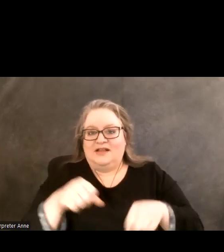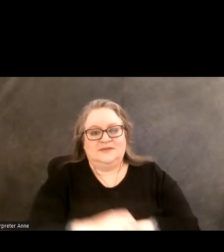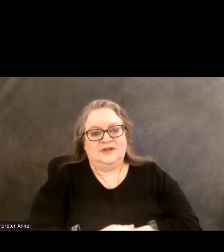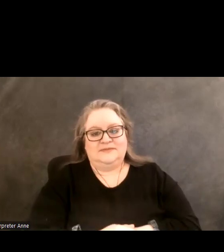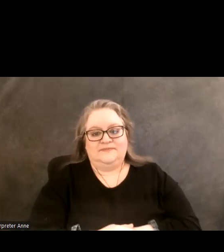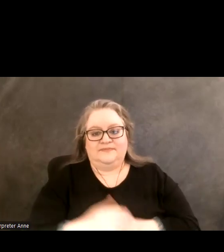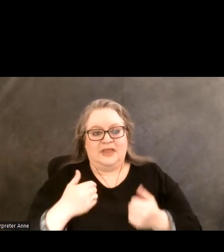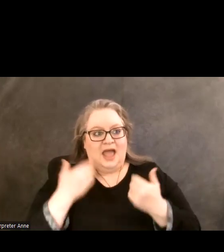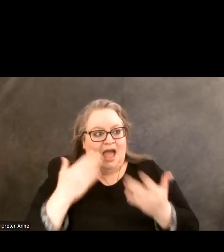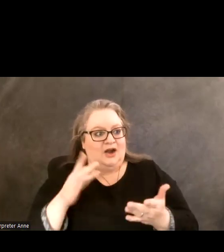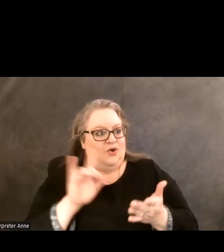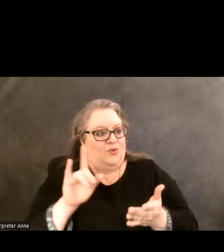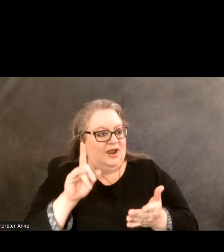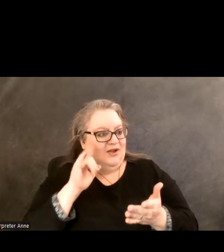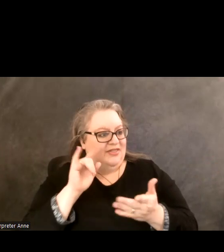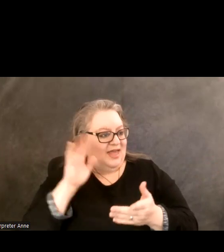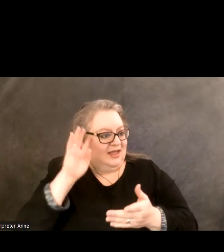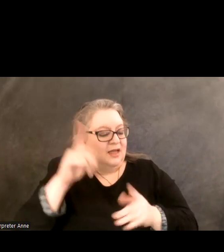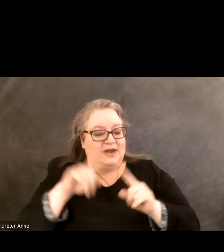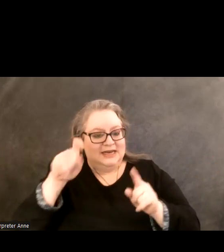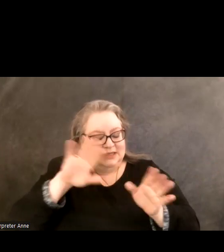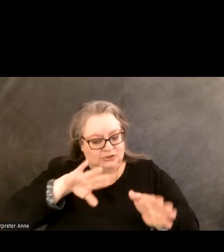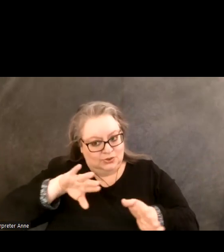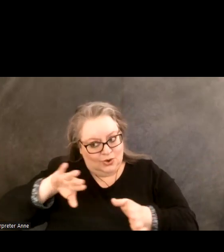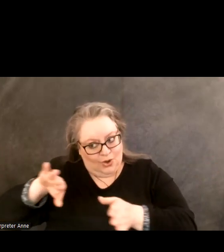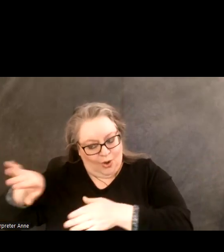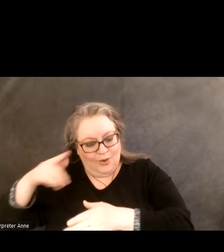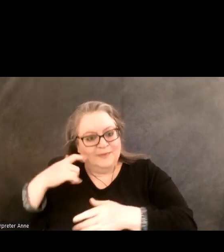that came from but it needs to go away because fully accessible